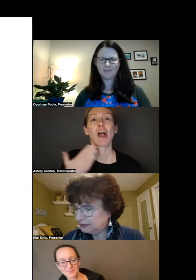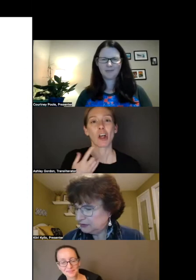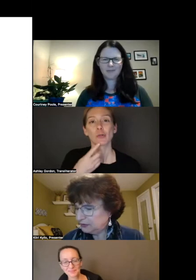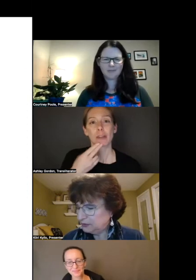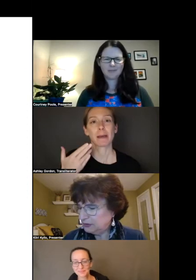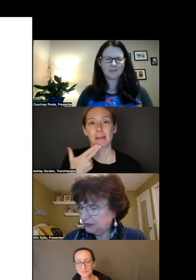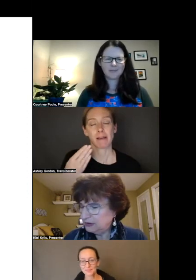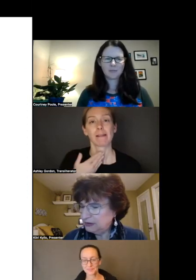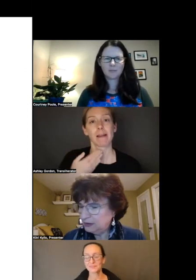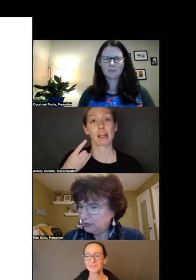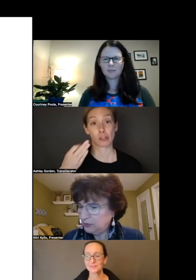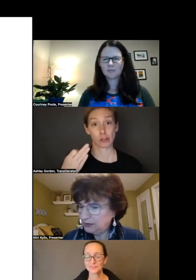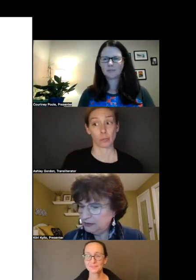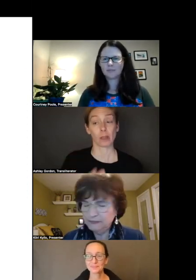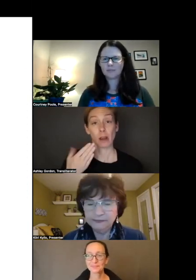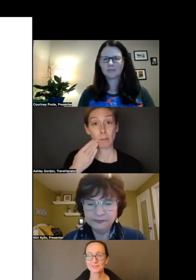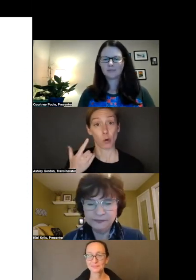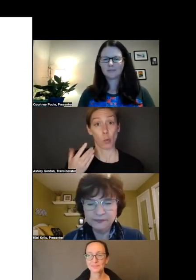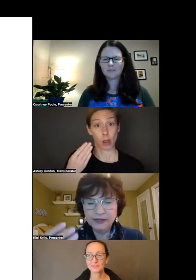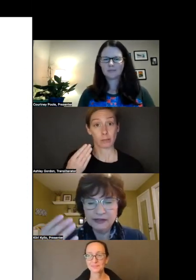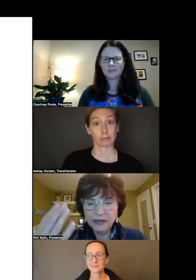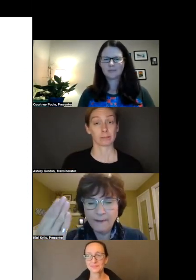And so number one is.